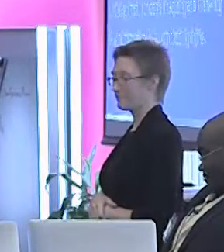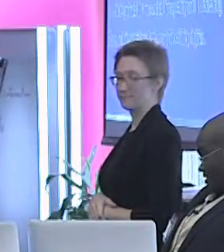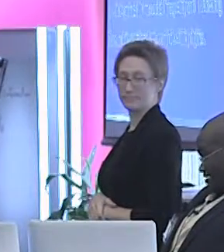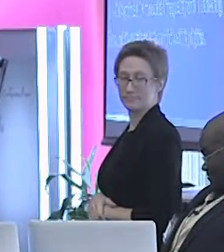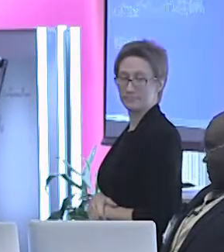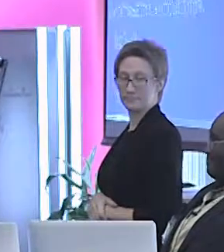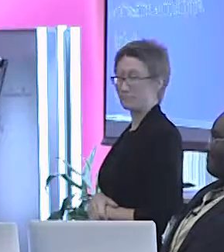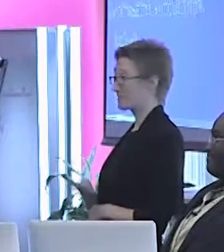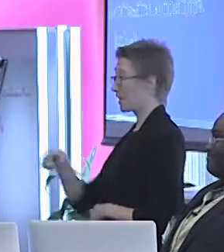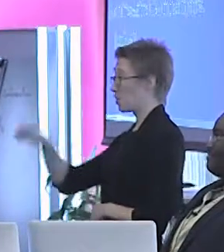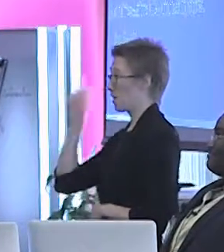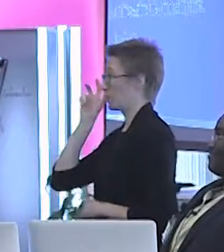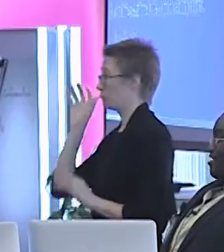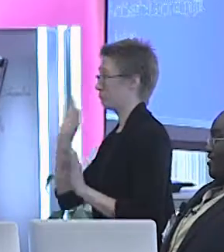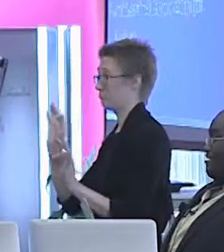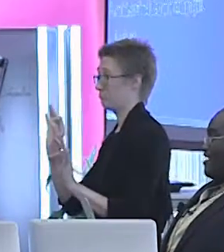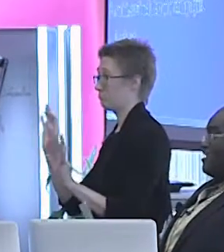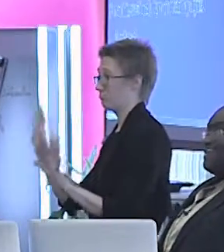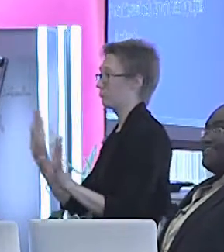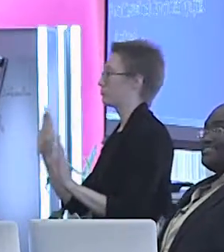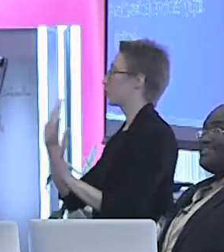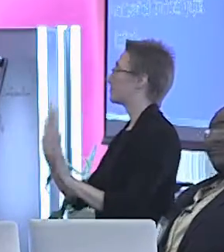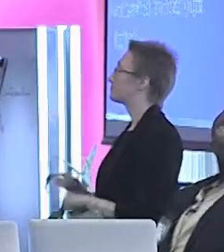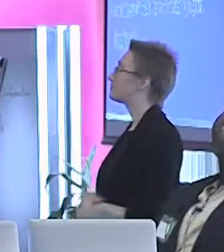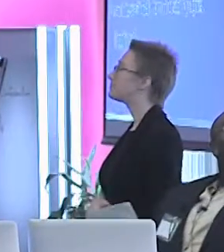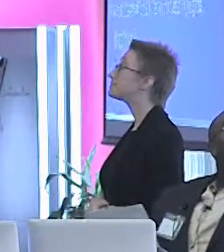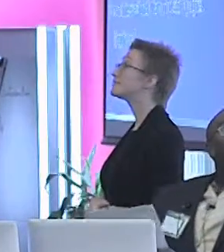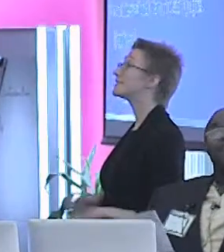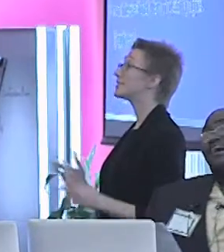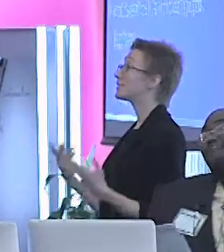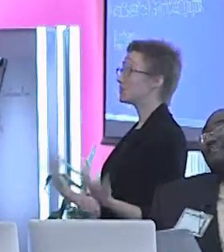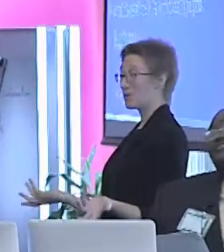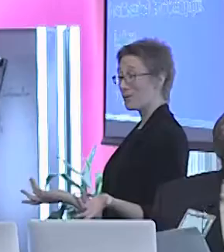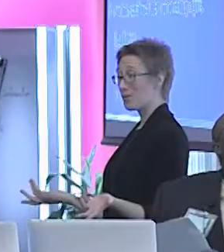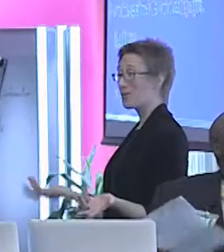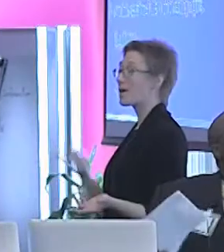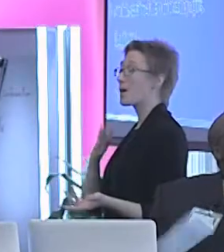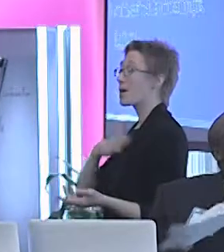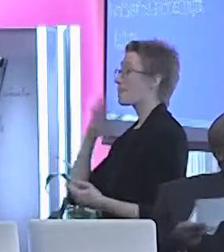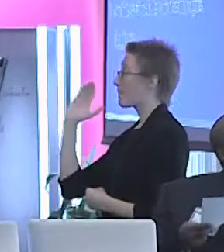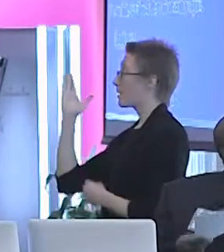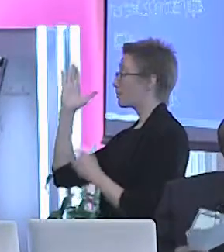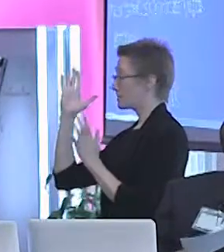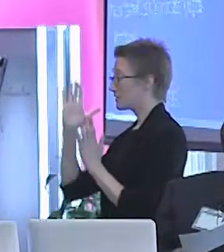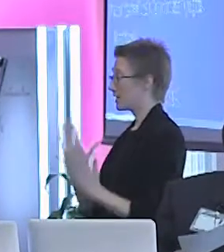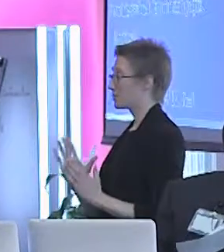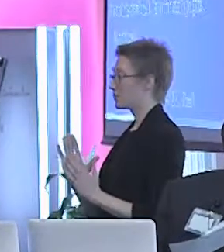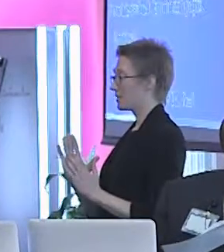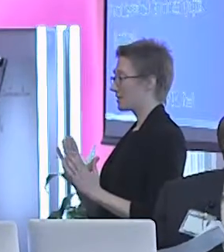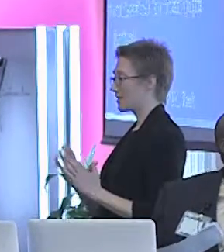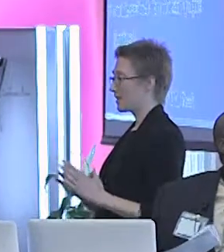Can you all hear me? Okay, great. My presentation is Intersecting Selfhood: